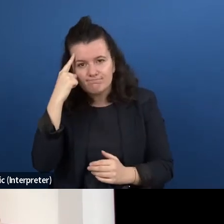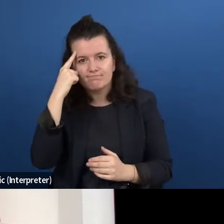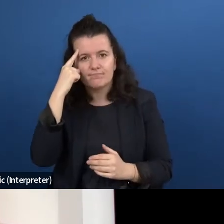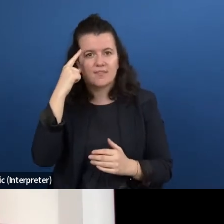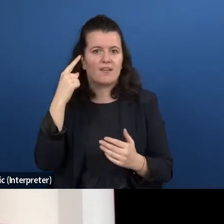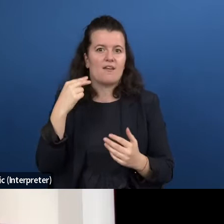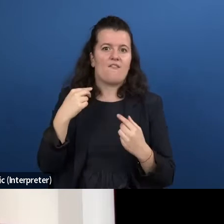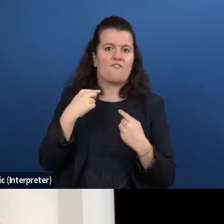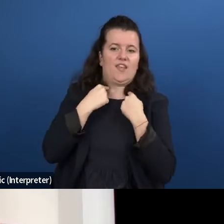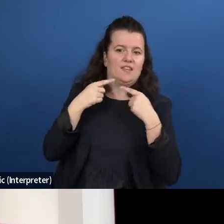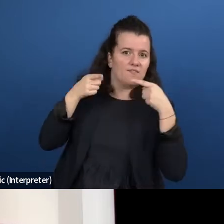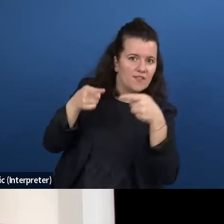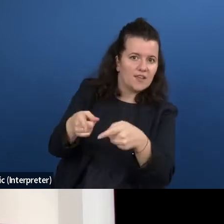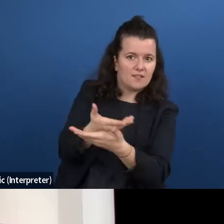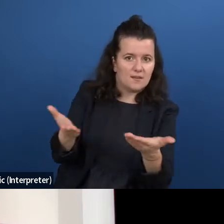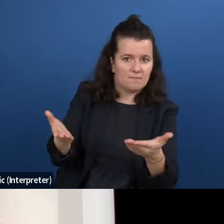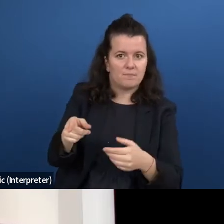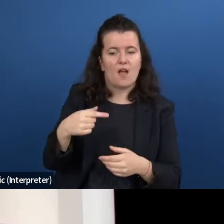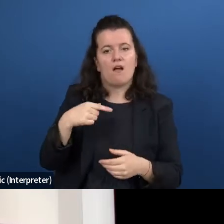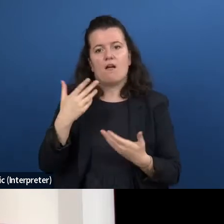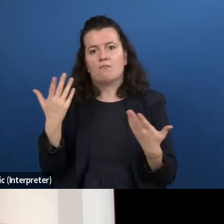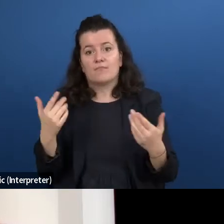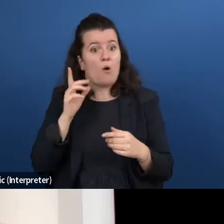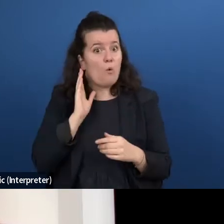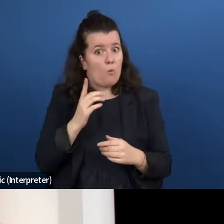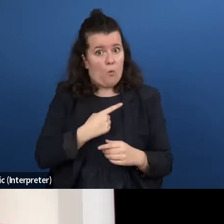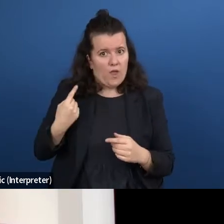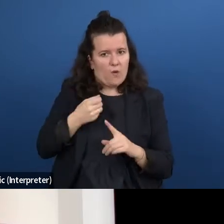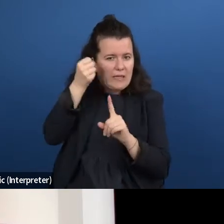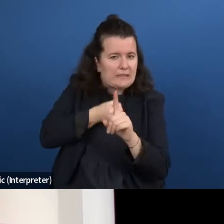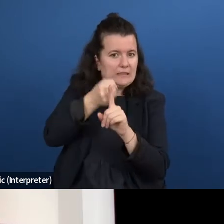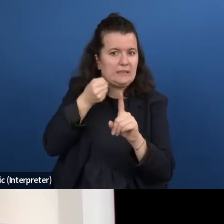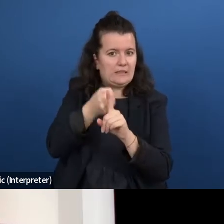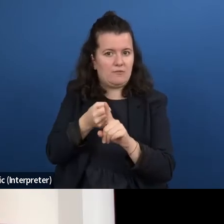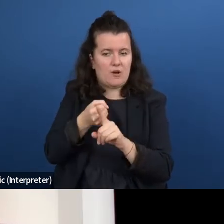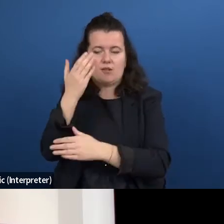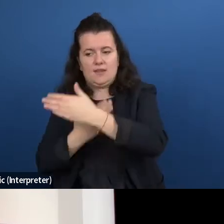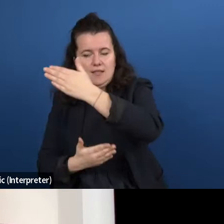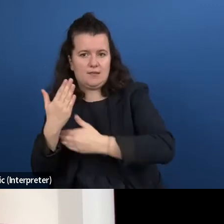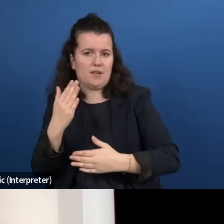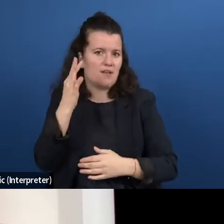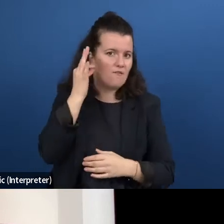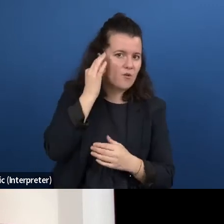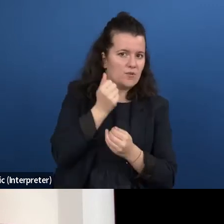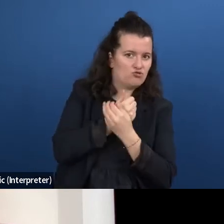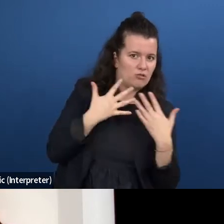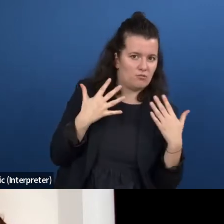where disability will be present and gender. These are the key conclusions.